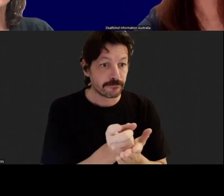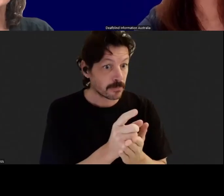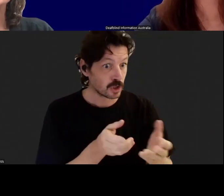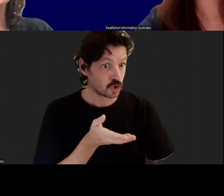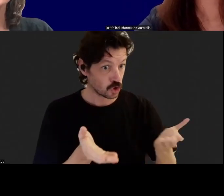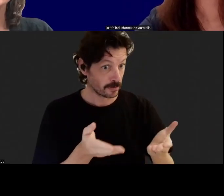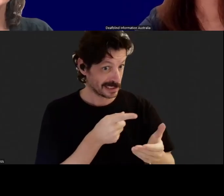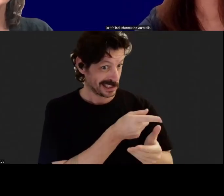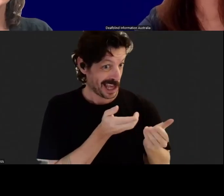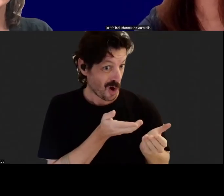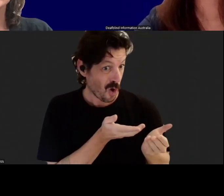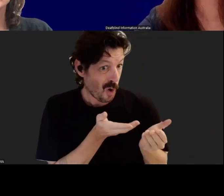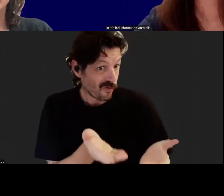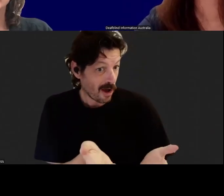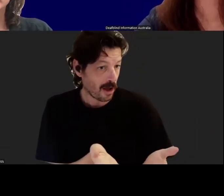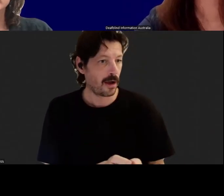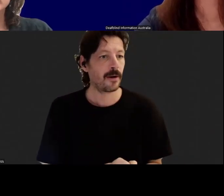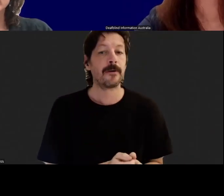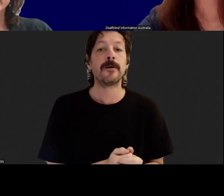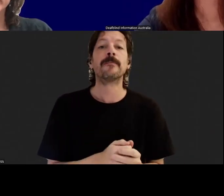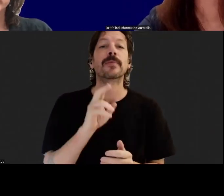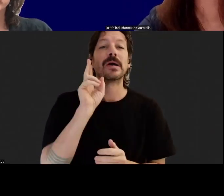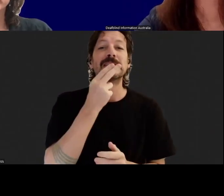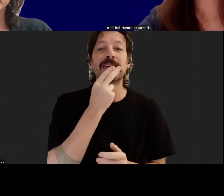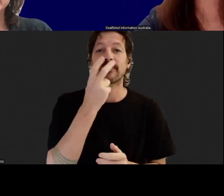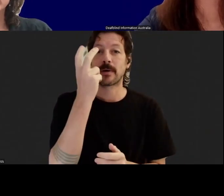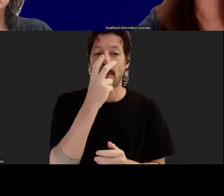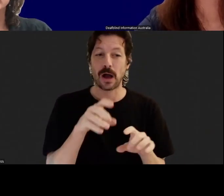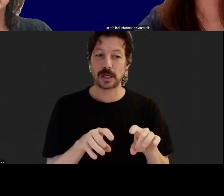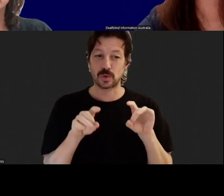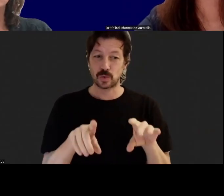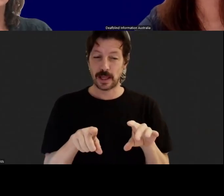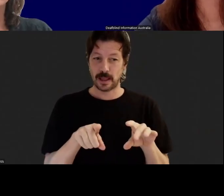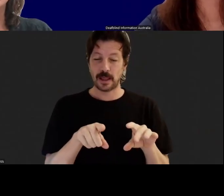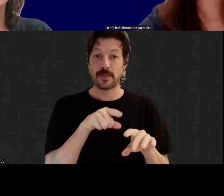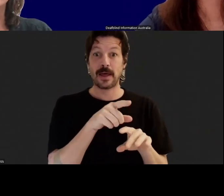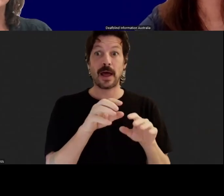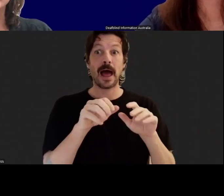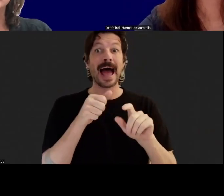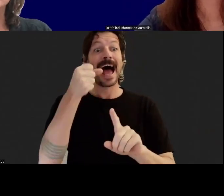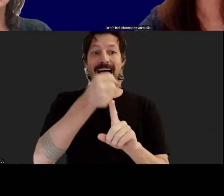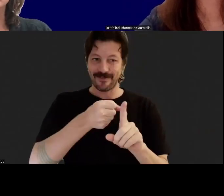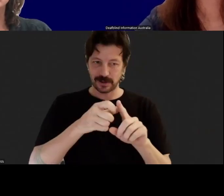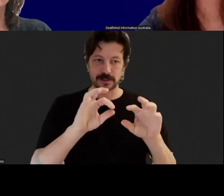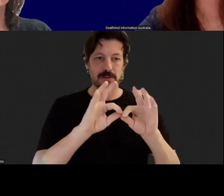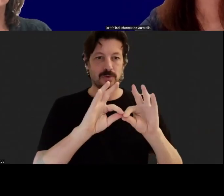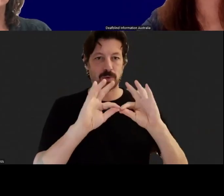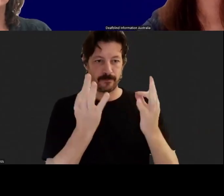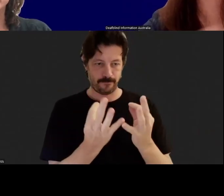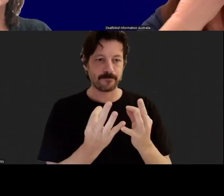So Deafblind Australia is an advocacy organisation, but they can certainly - my